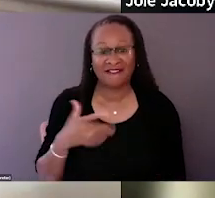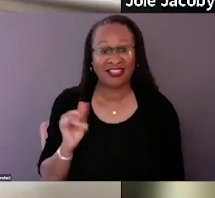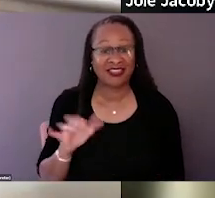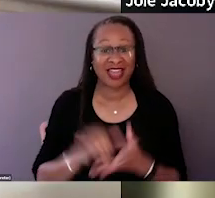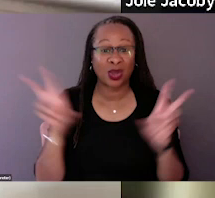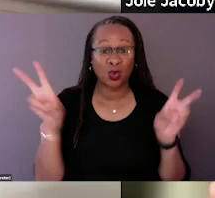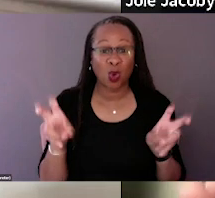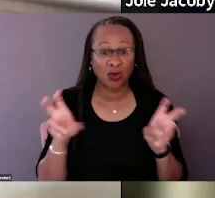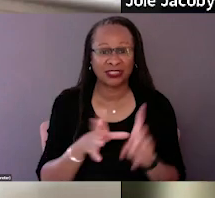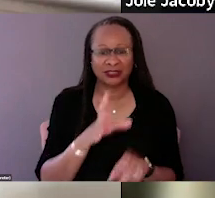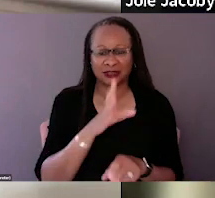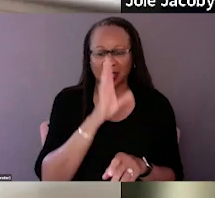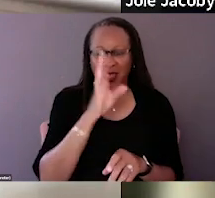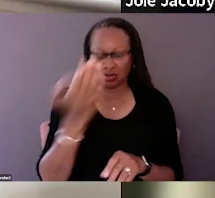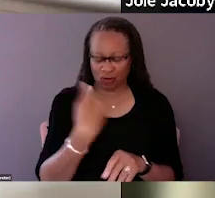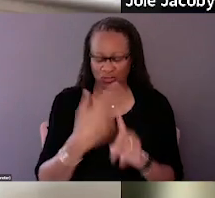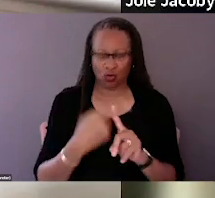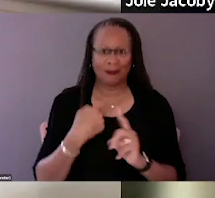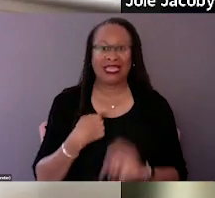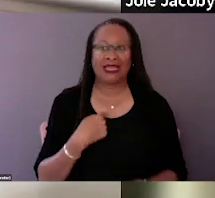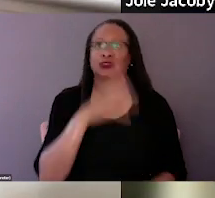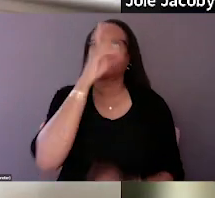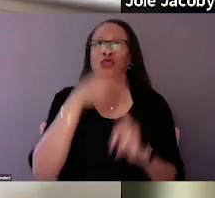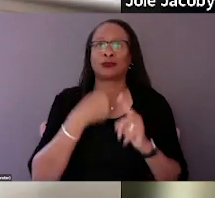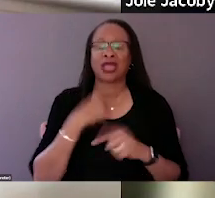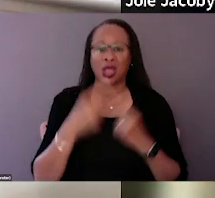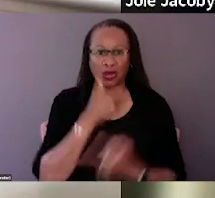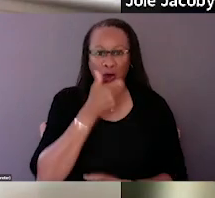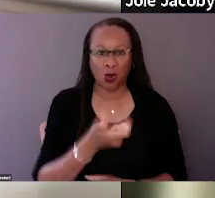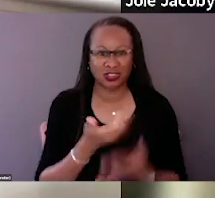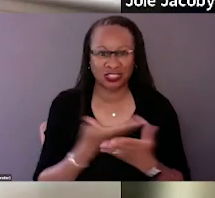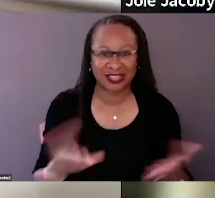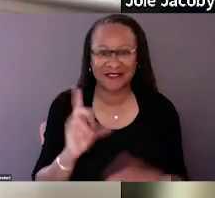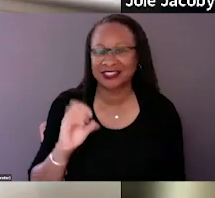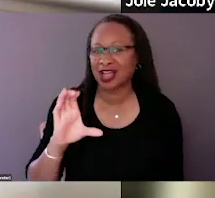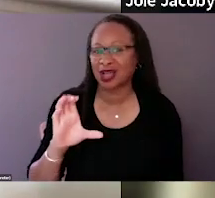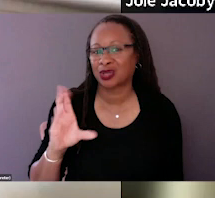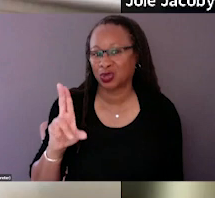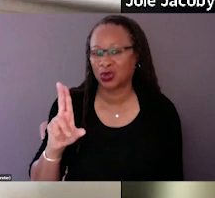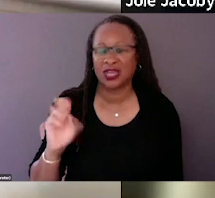when I'm watching this docuseries and thinking of questions and whatnot.